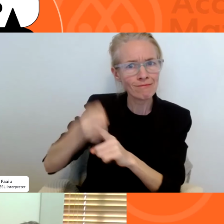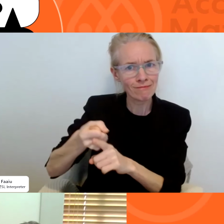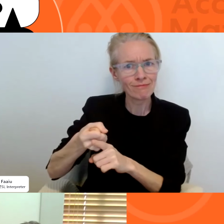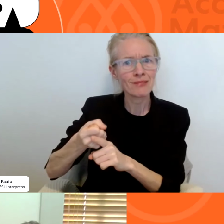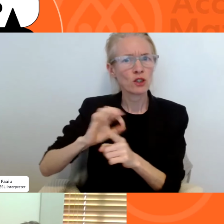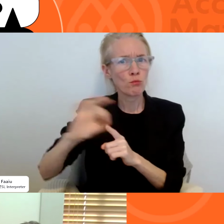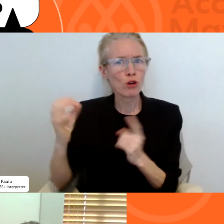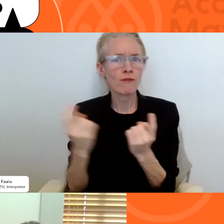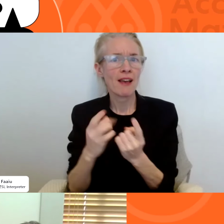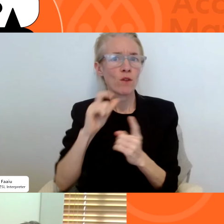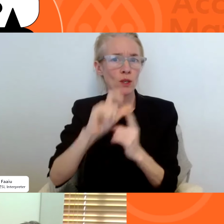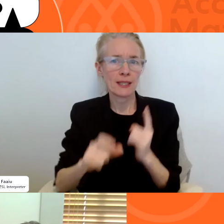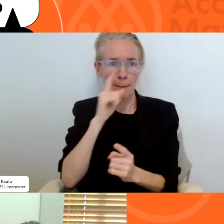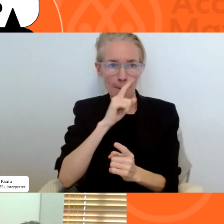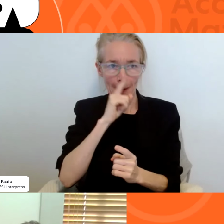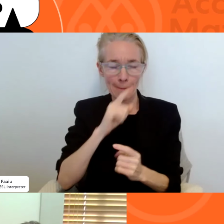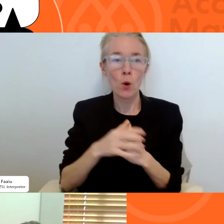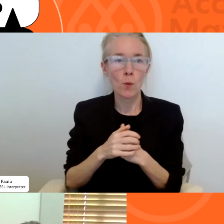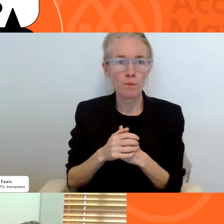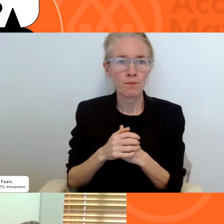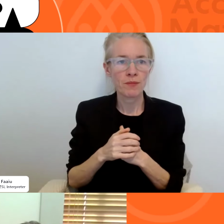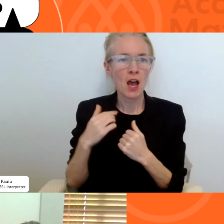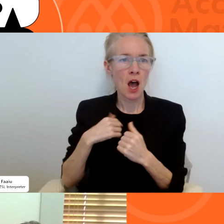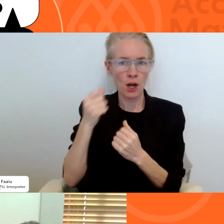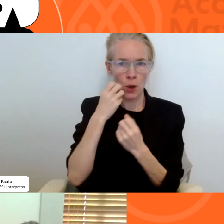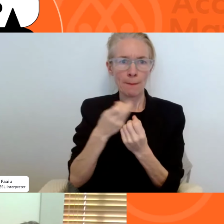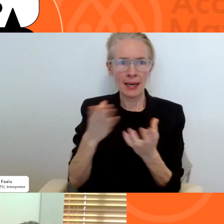who have worked for many years on these issues and may not be